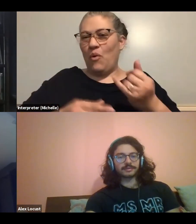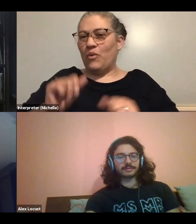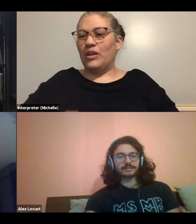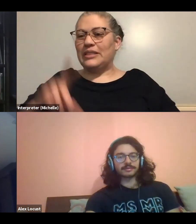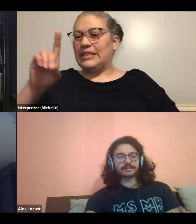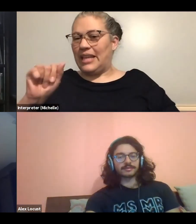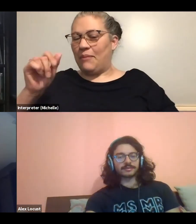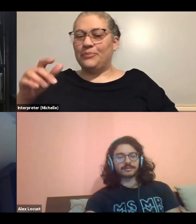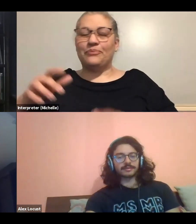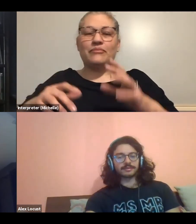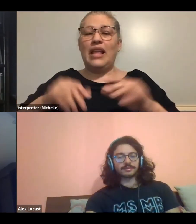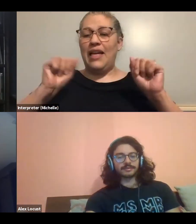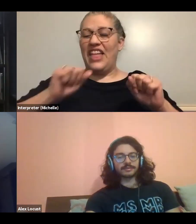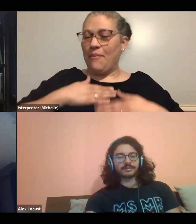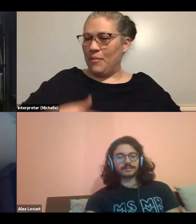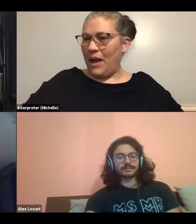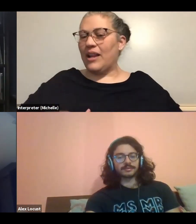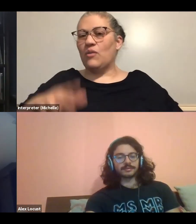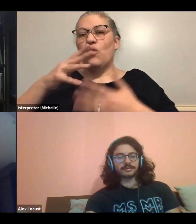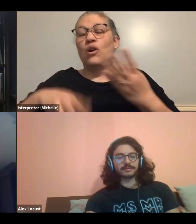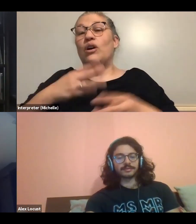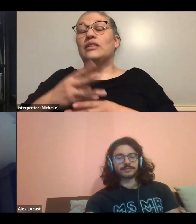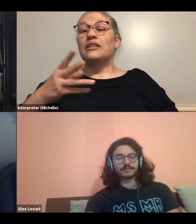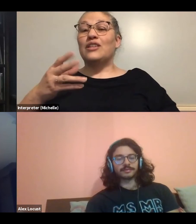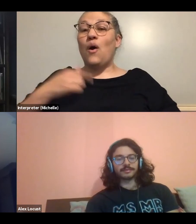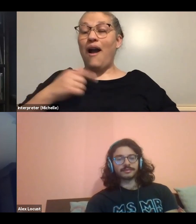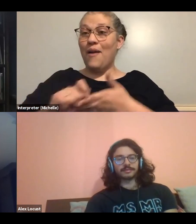Alex Locust: Matthew I'm looking forward to the day when you have to recuse yourself in the jury room.